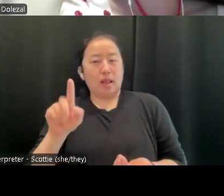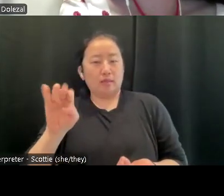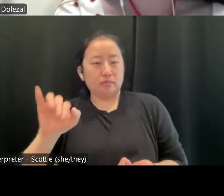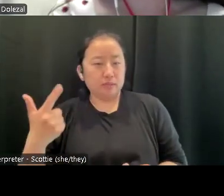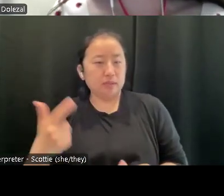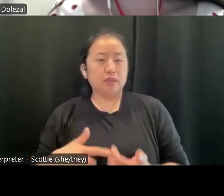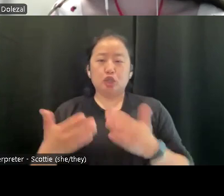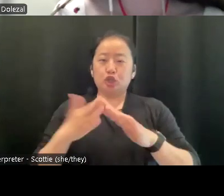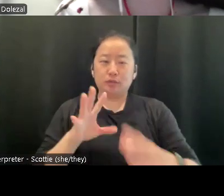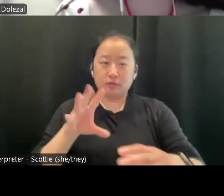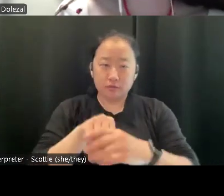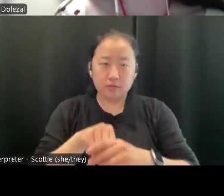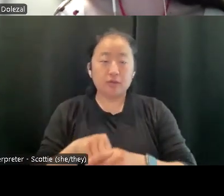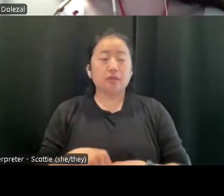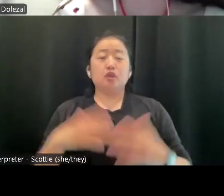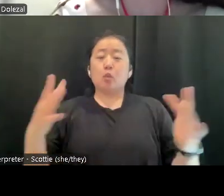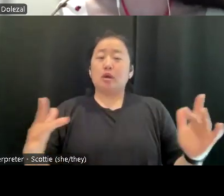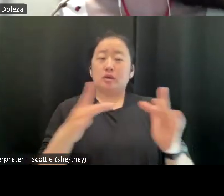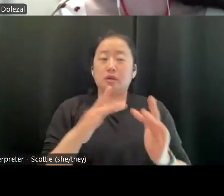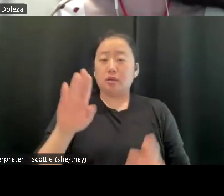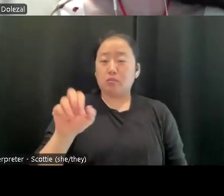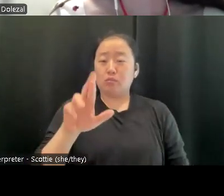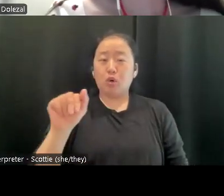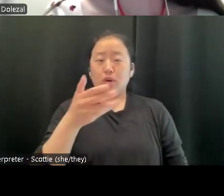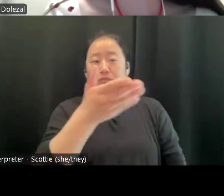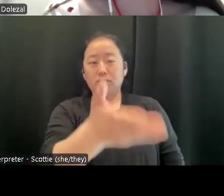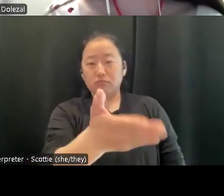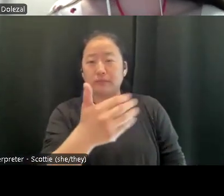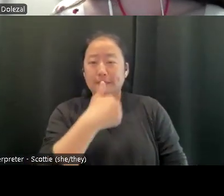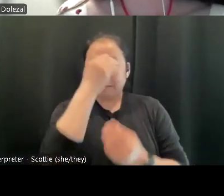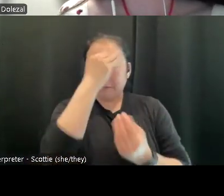her contact information is there. And as we said, if you are curious,